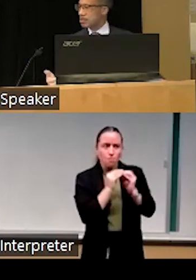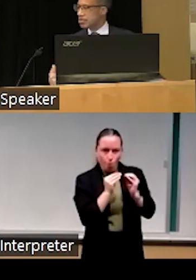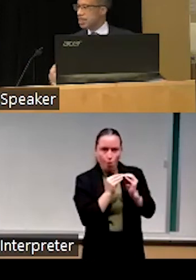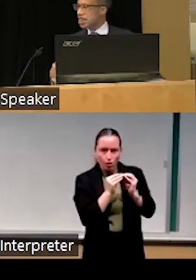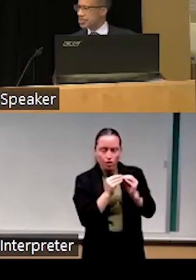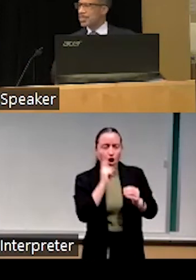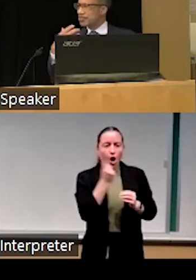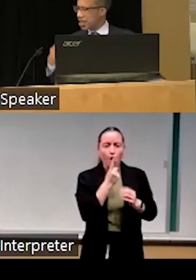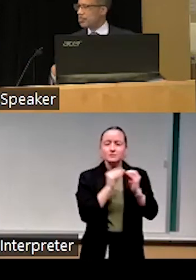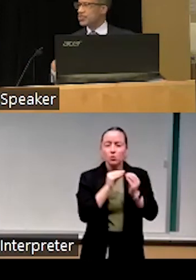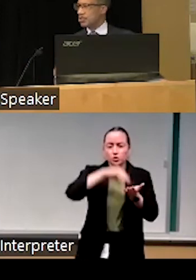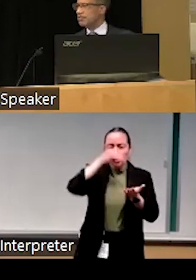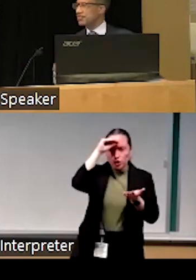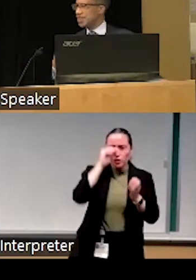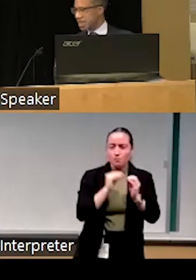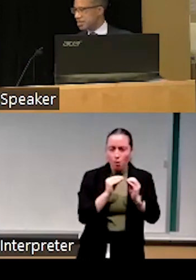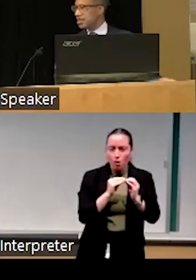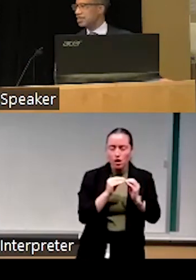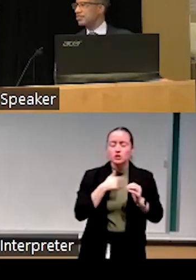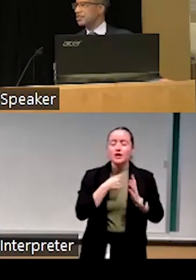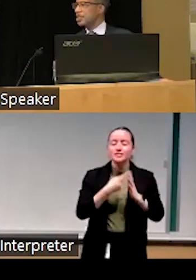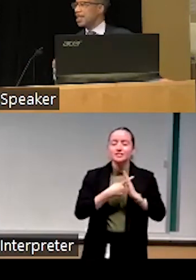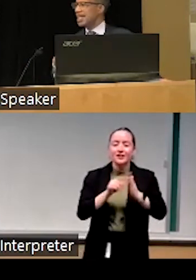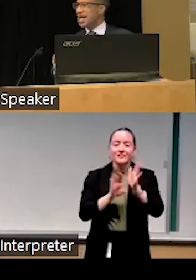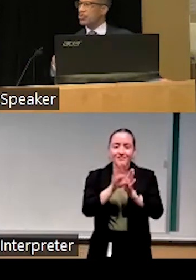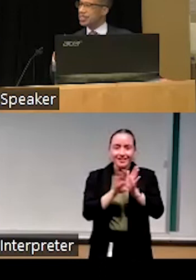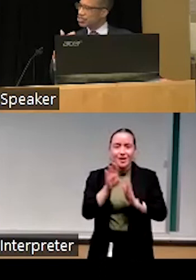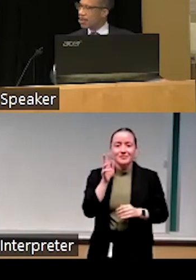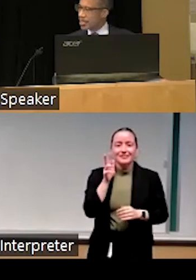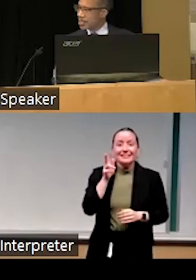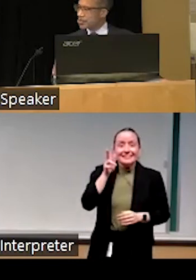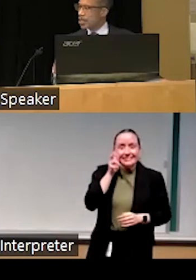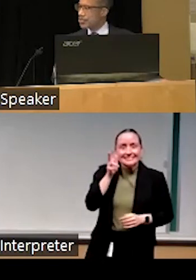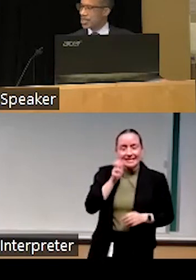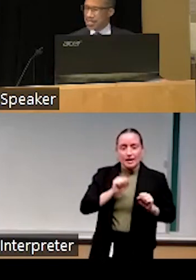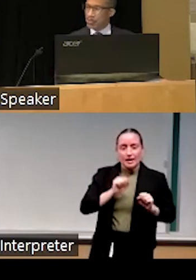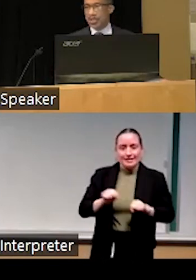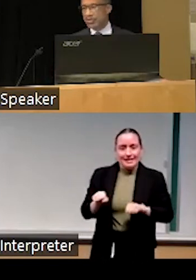learned and so I developed a sort of listening and not really talking as much and as I went